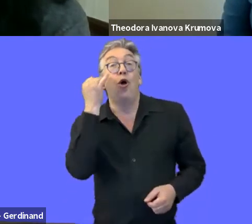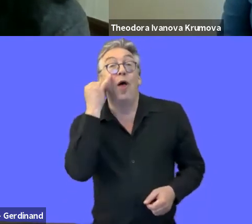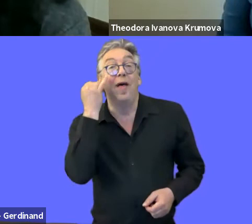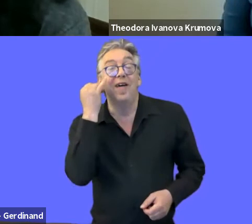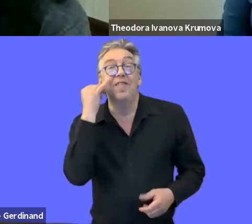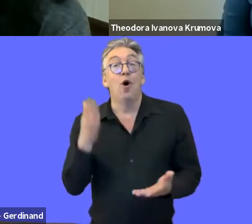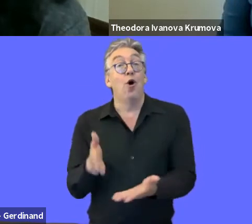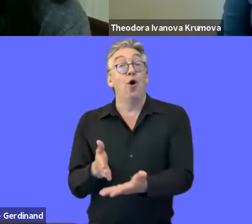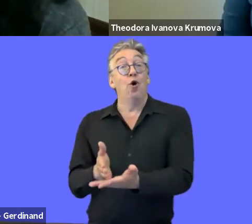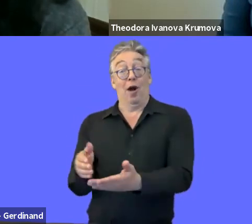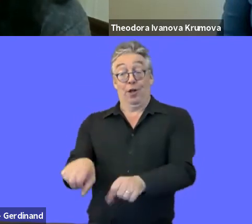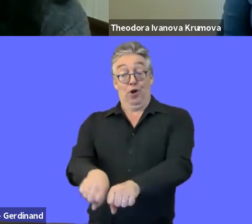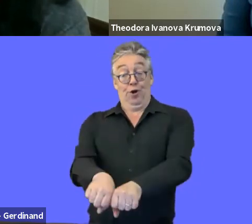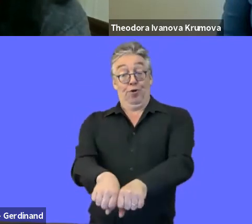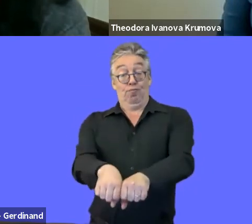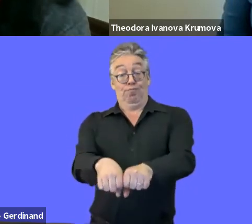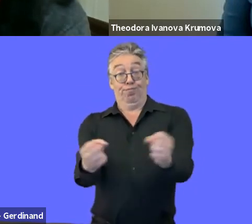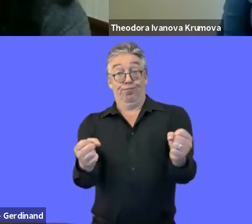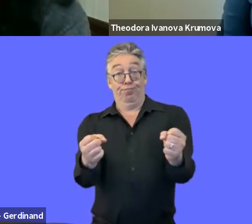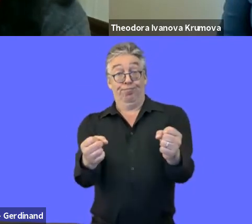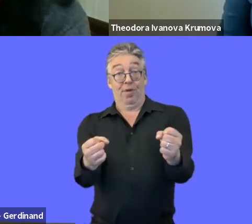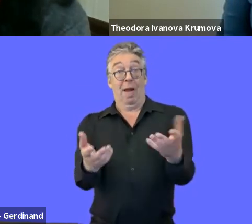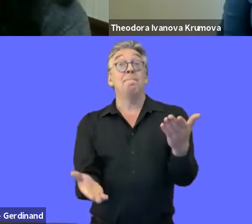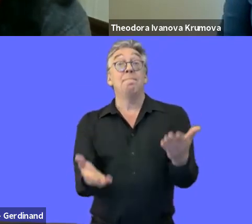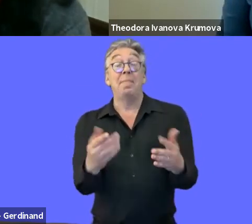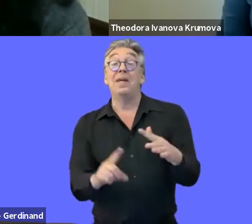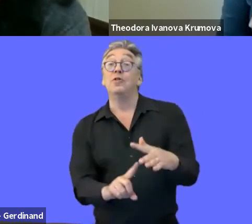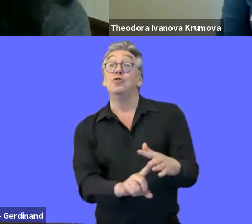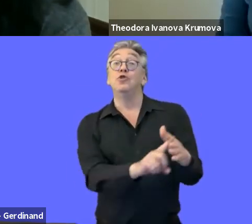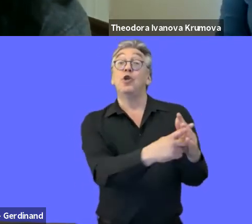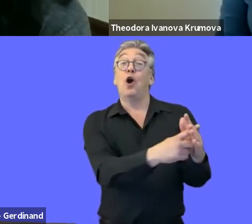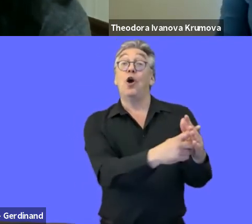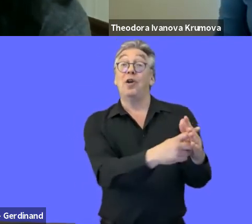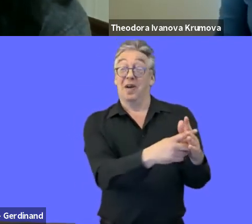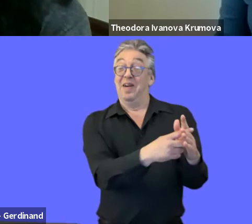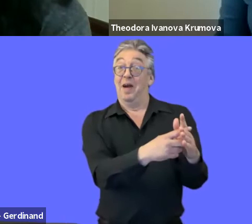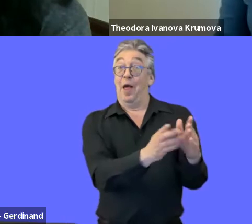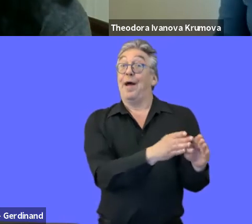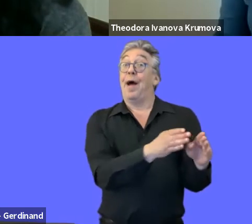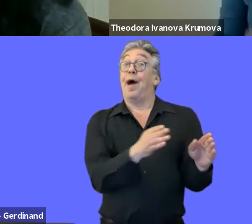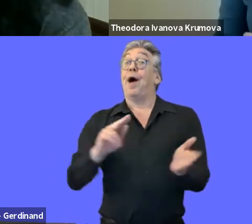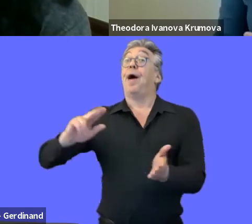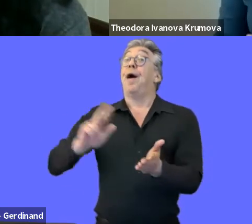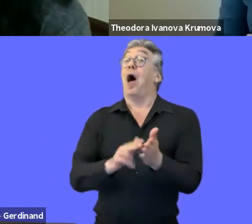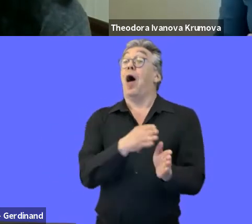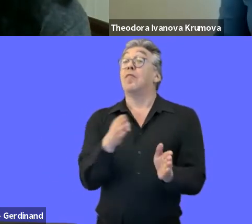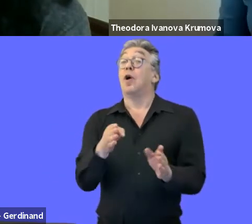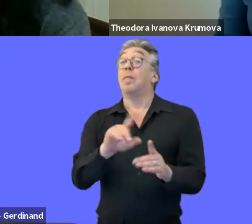the occurrence may have been before the entry into force, but they continue after the entry into force